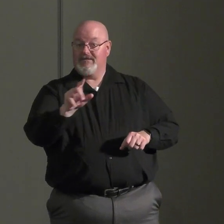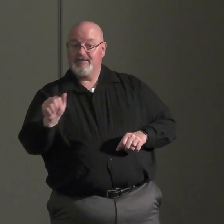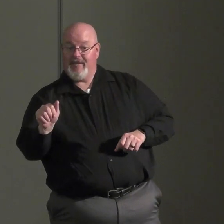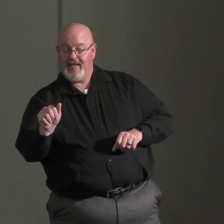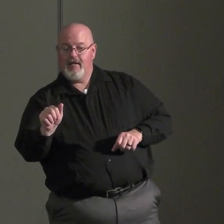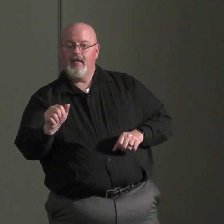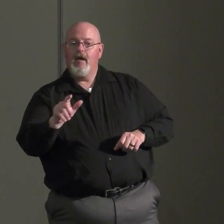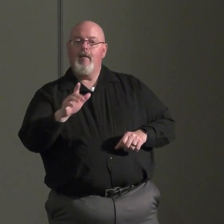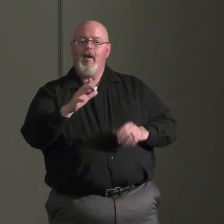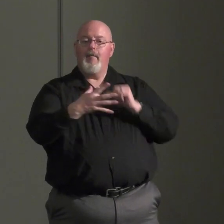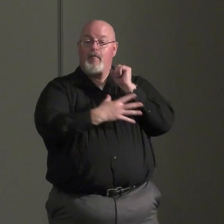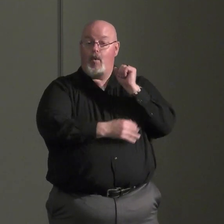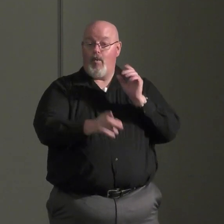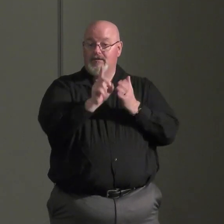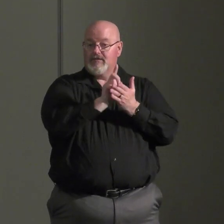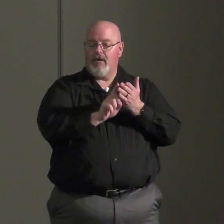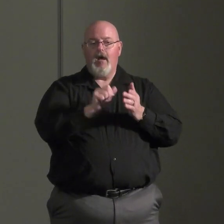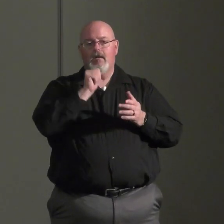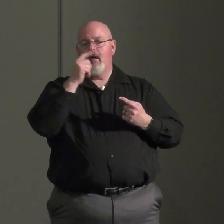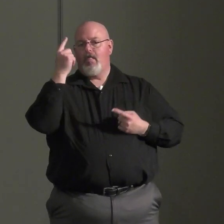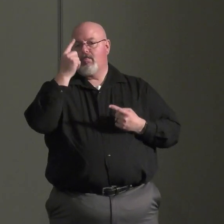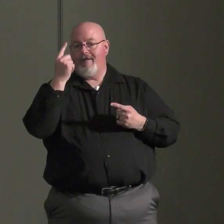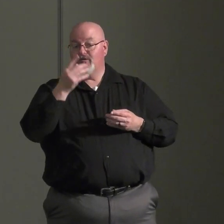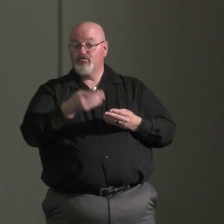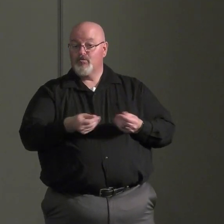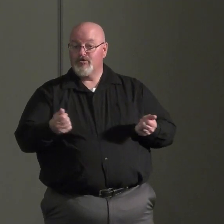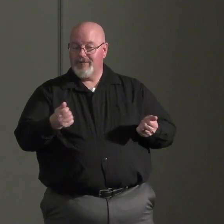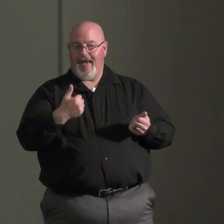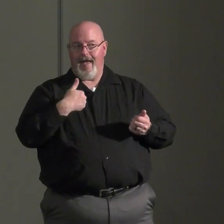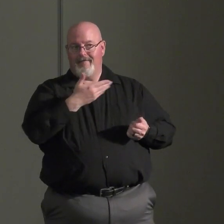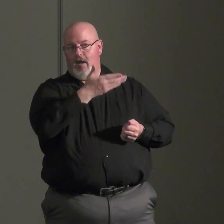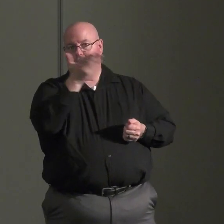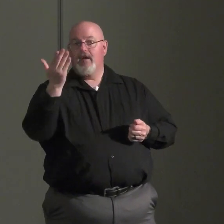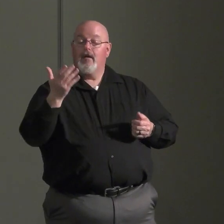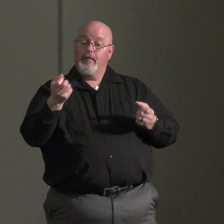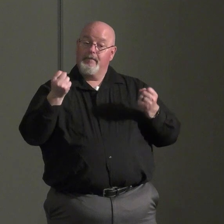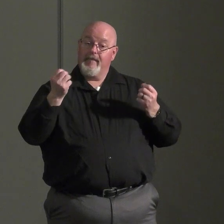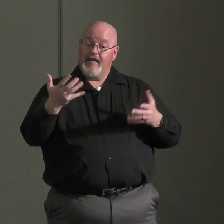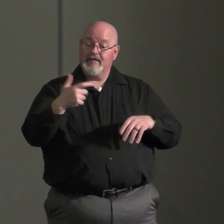on poor design or unthoughtful solutions that are out there. Many times, you know,